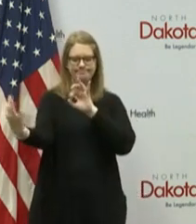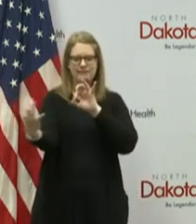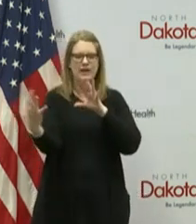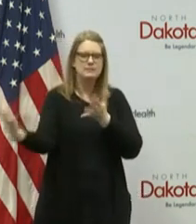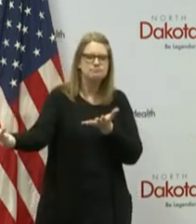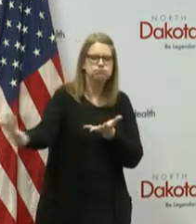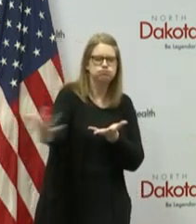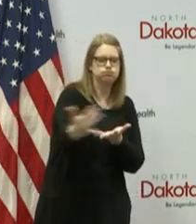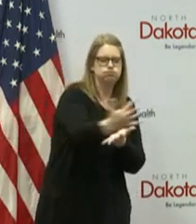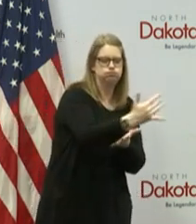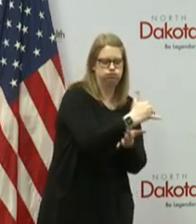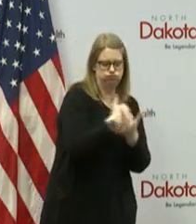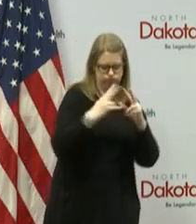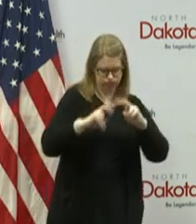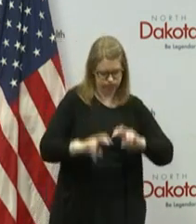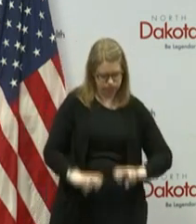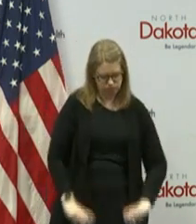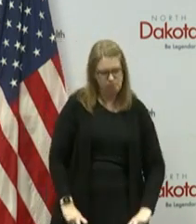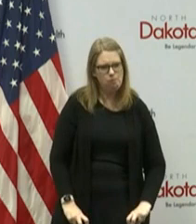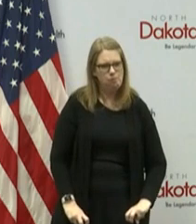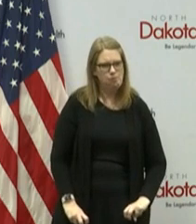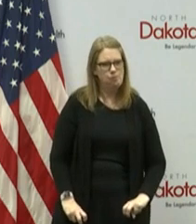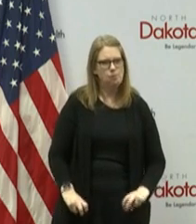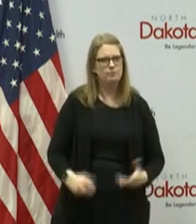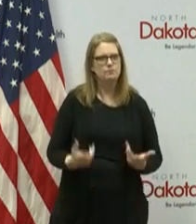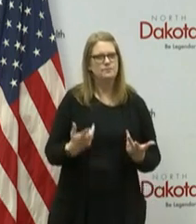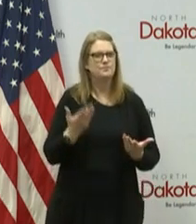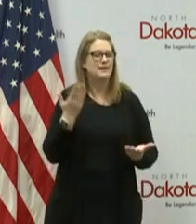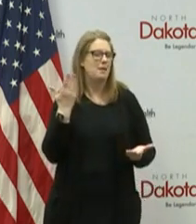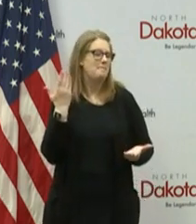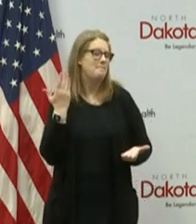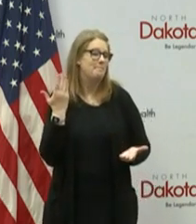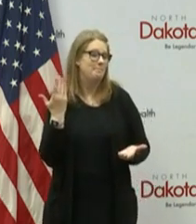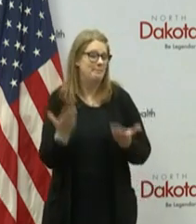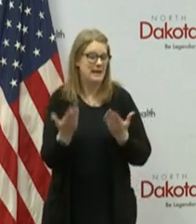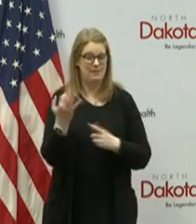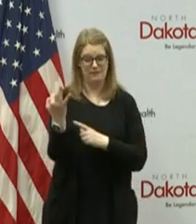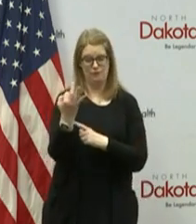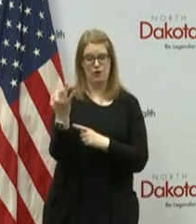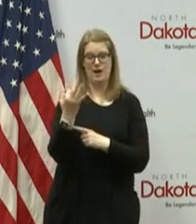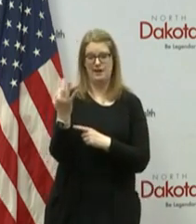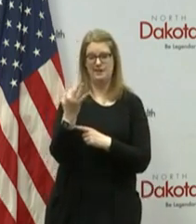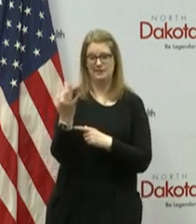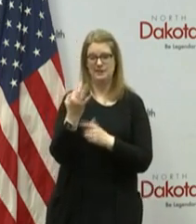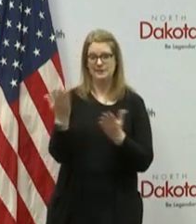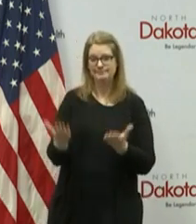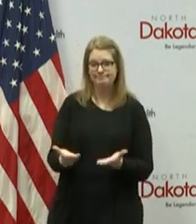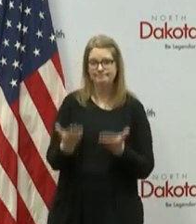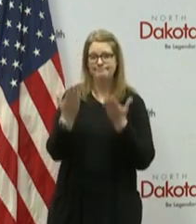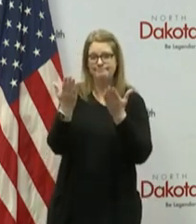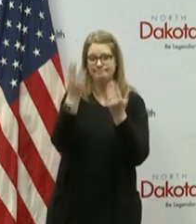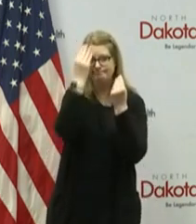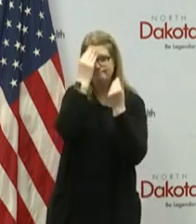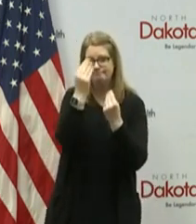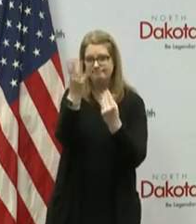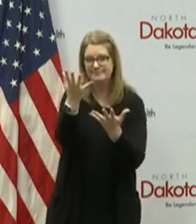UNION AND SCHOOL BOARD MEMBERS AS WELL AS PARENTS. WE ARE CONTINUING TOWARDS WORKING TOWARDS GUIDANCE THAT